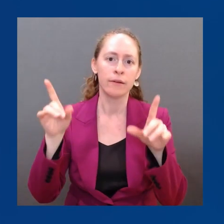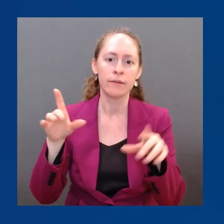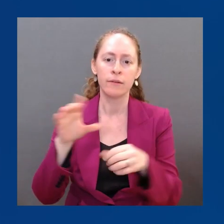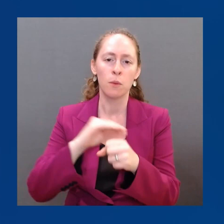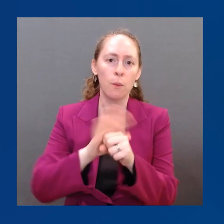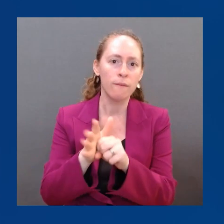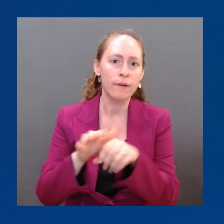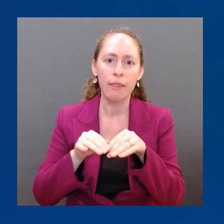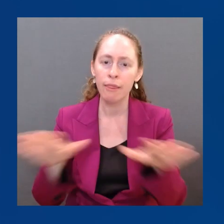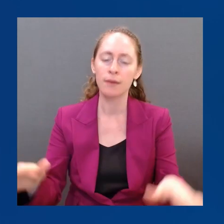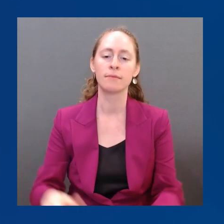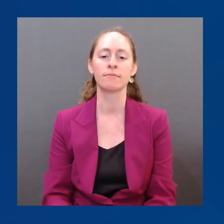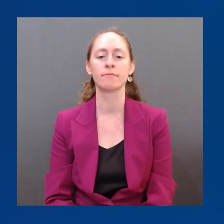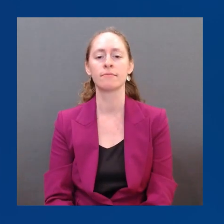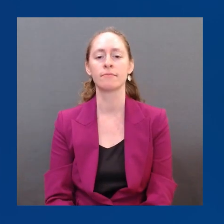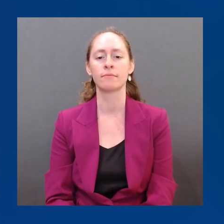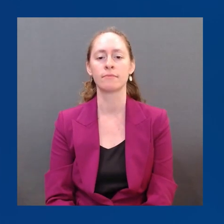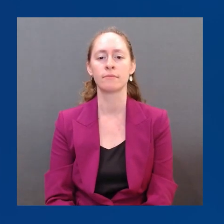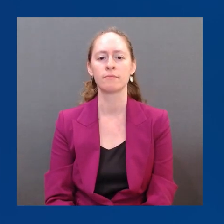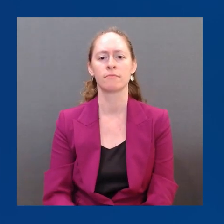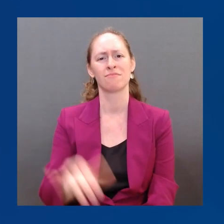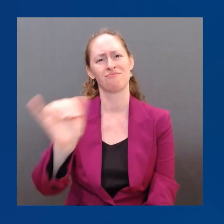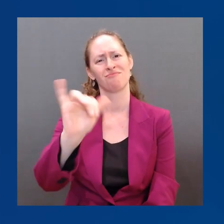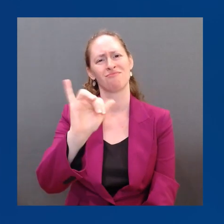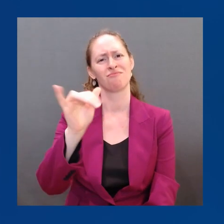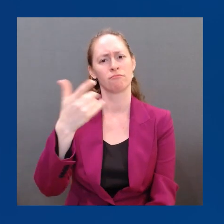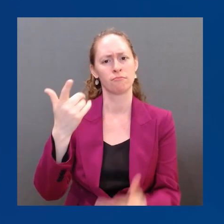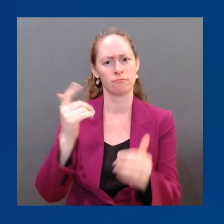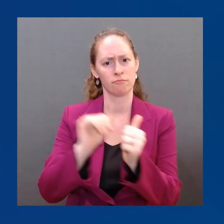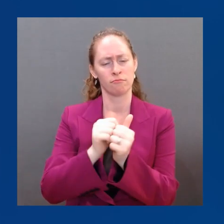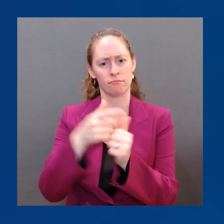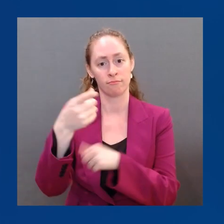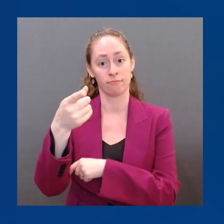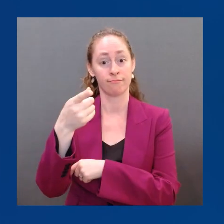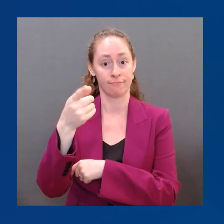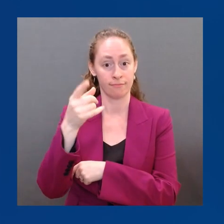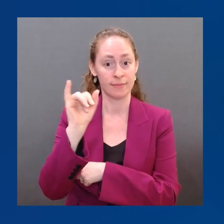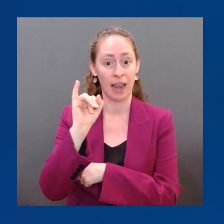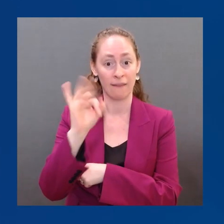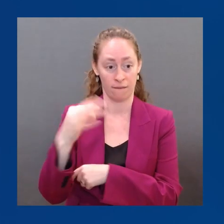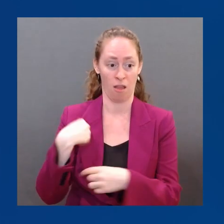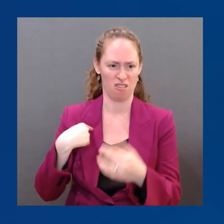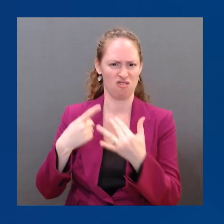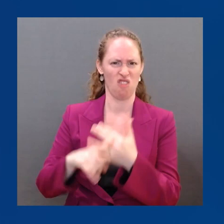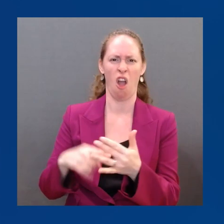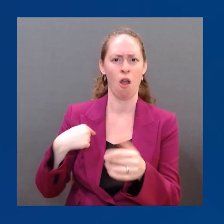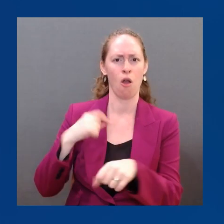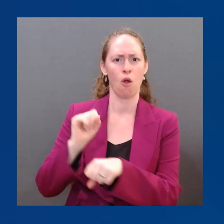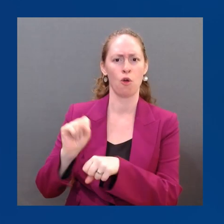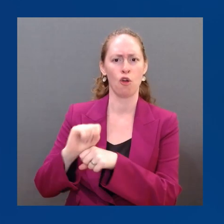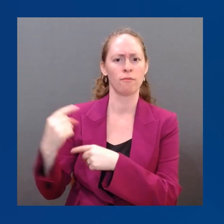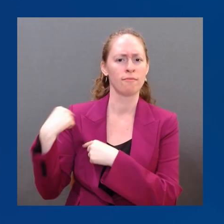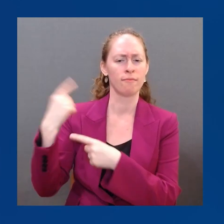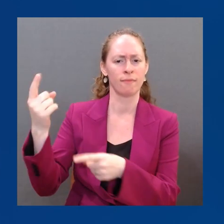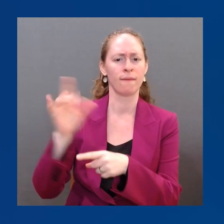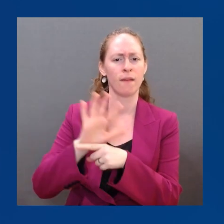When I came into this job about five, six weeks ago -- again, under Jeff Zients's leadership -- the administration, I think, had done an extraordinary job